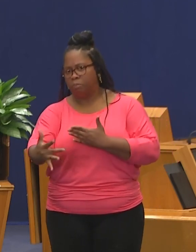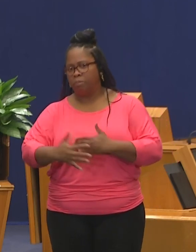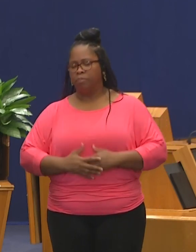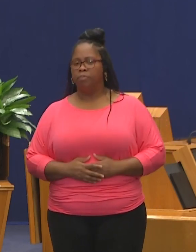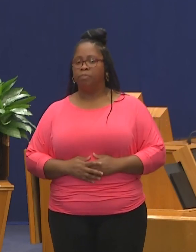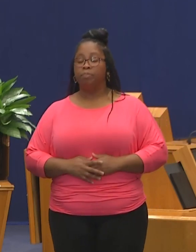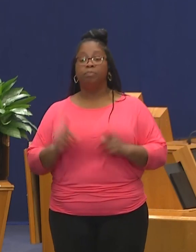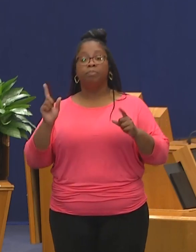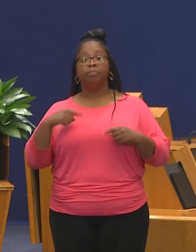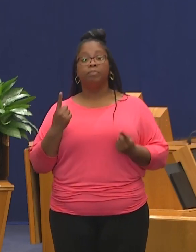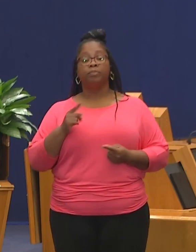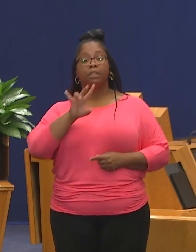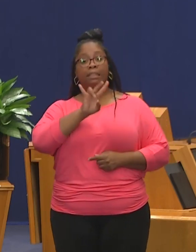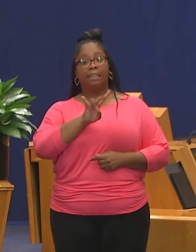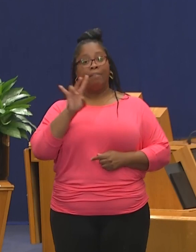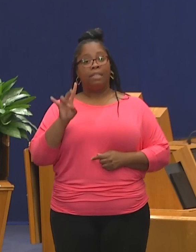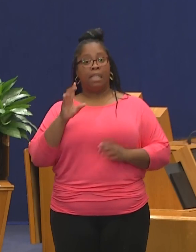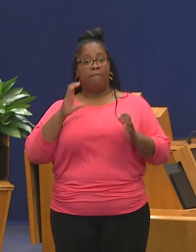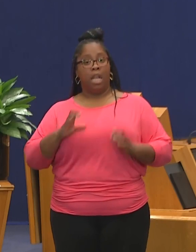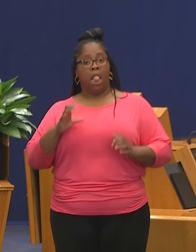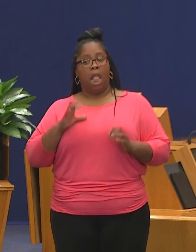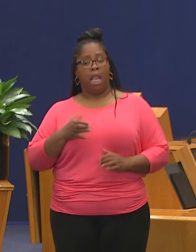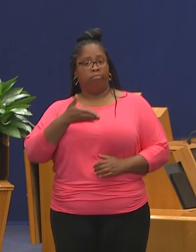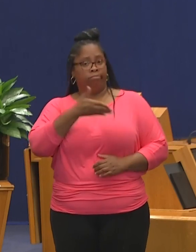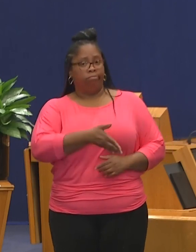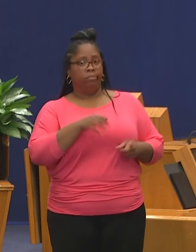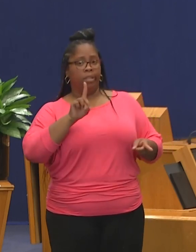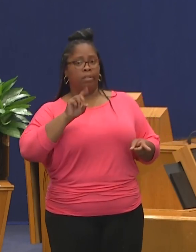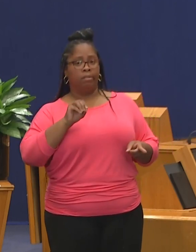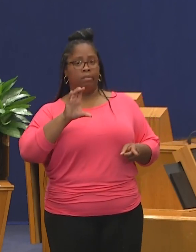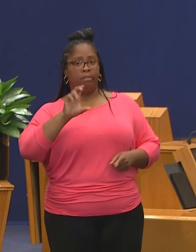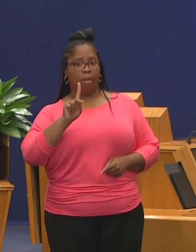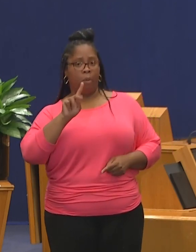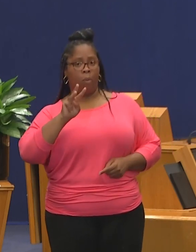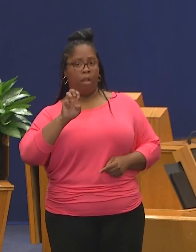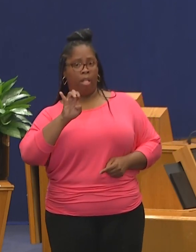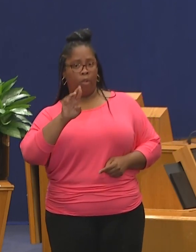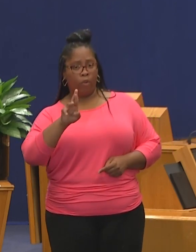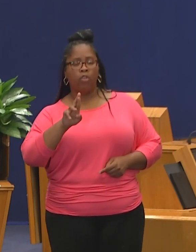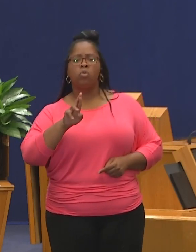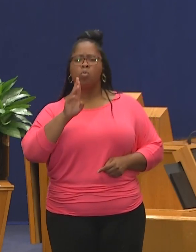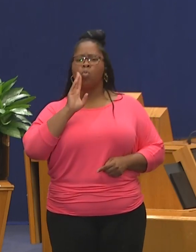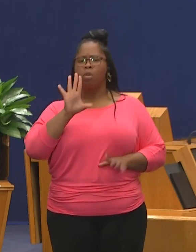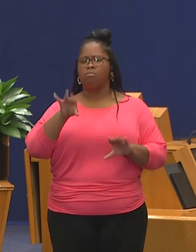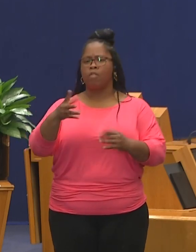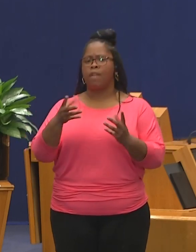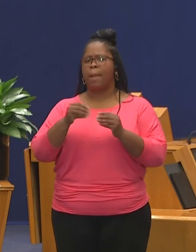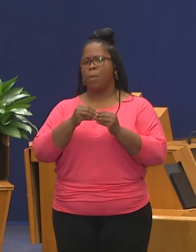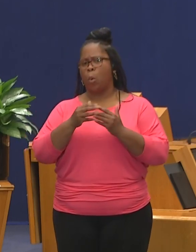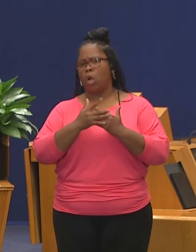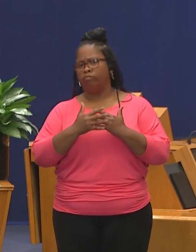THE DAYS TO WEEKS TO COME. TO DATE THERE HAVE BEEN 77